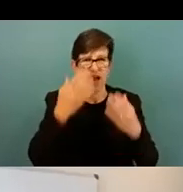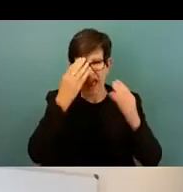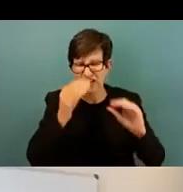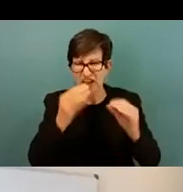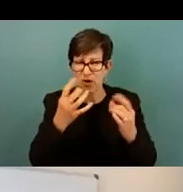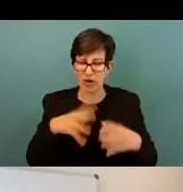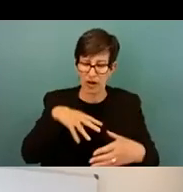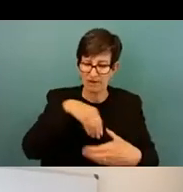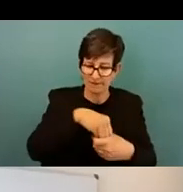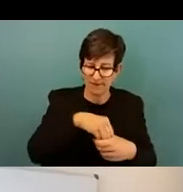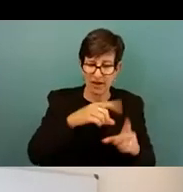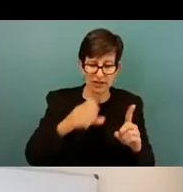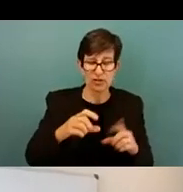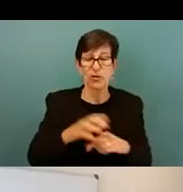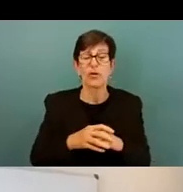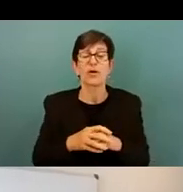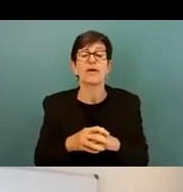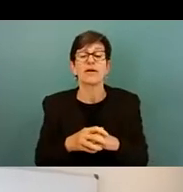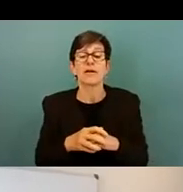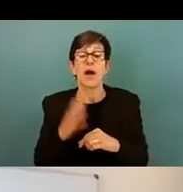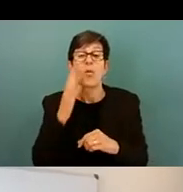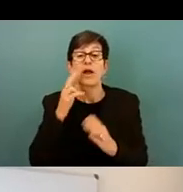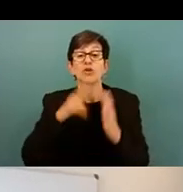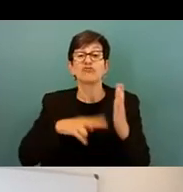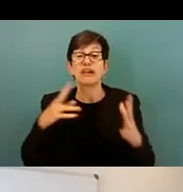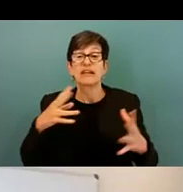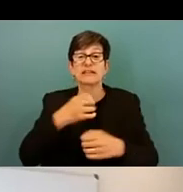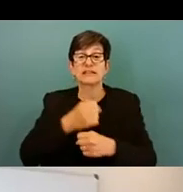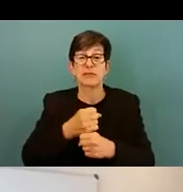when you read the summary report, you'll see also that having children in your home is